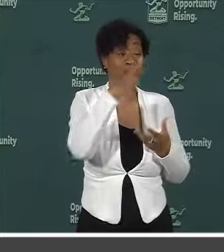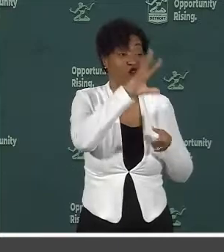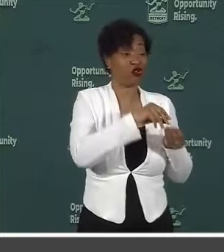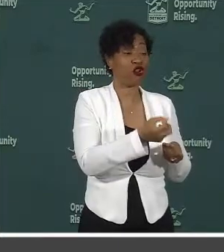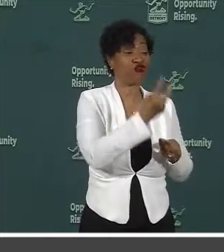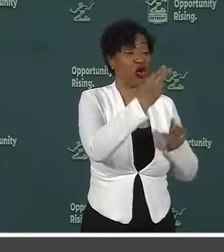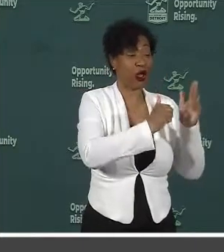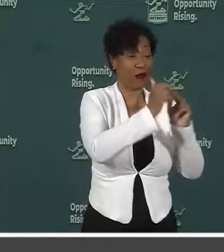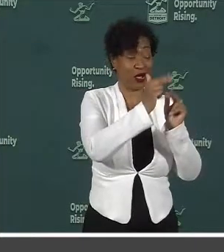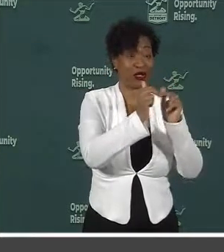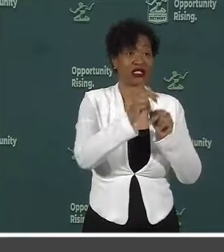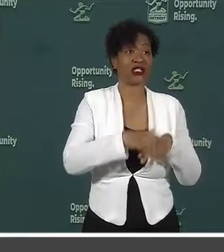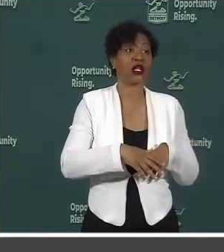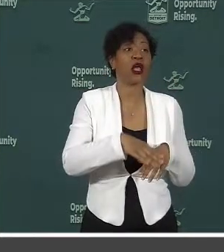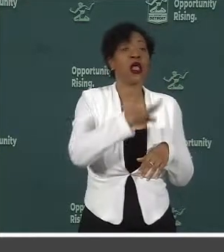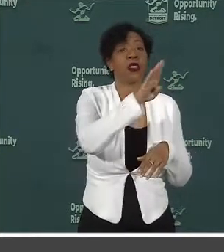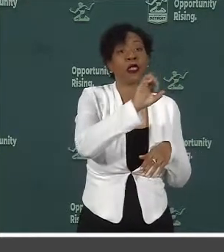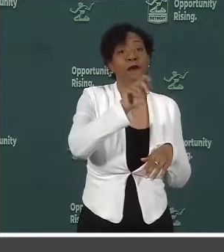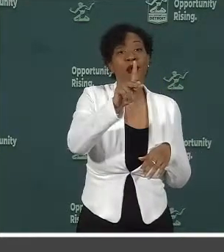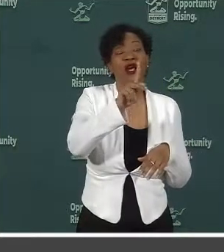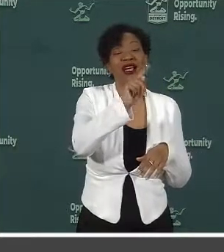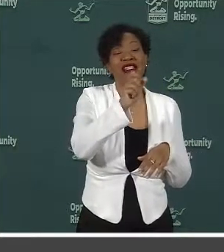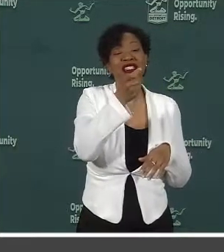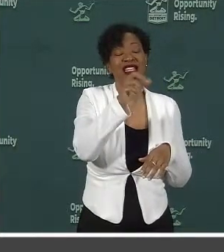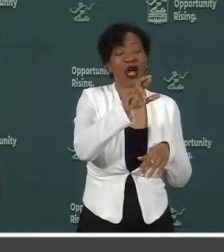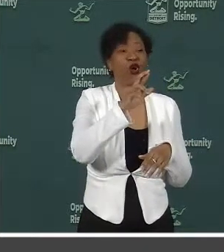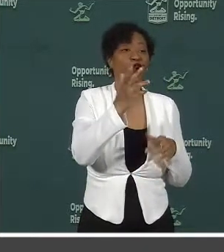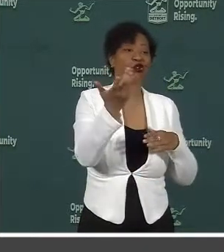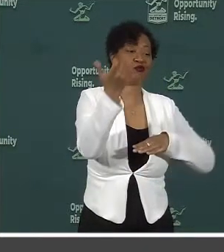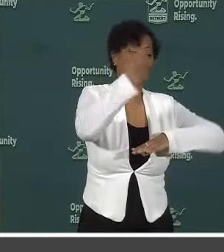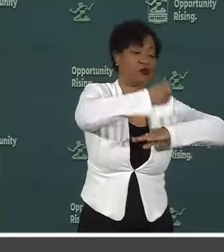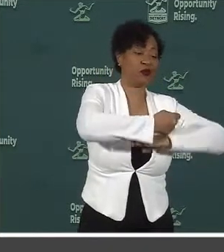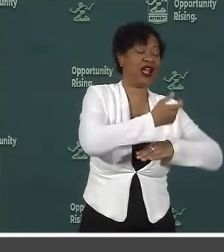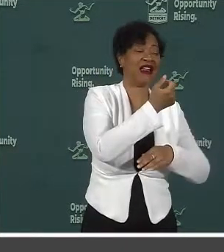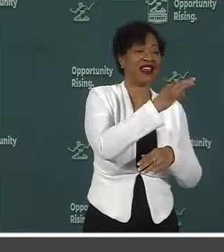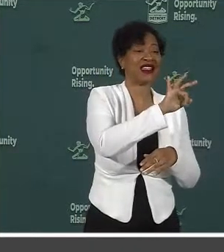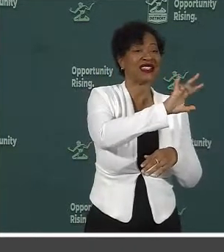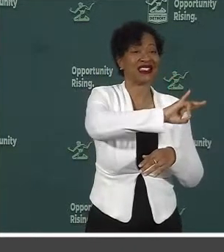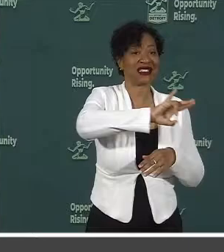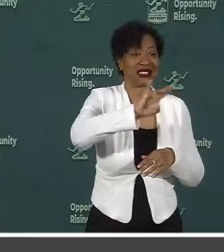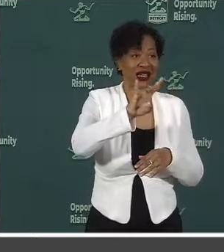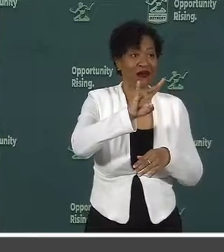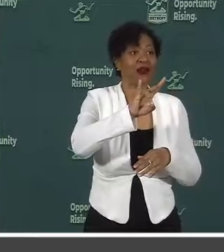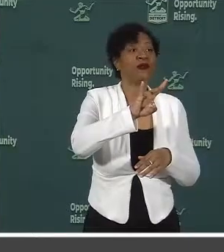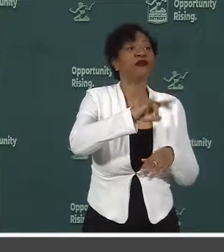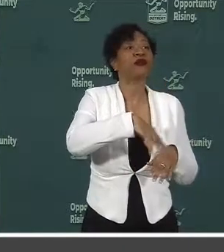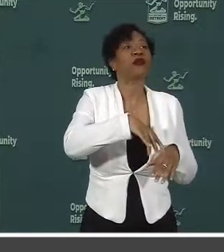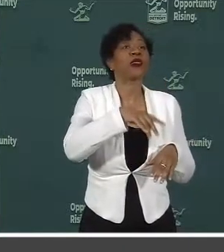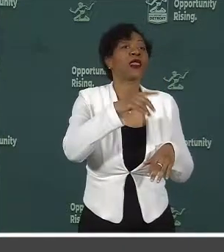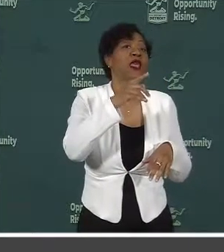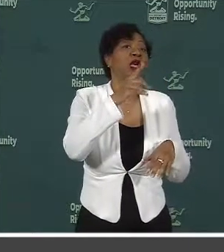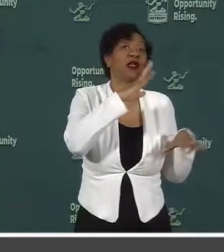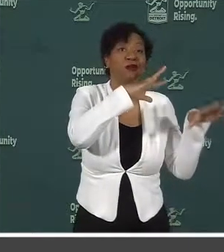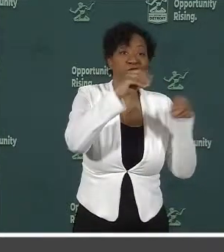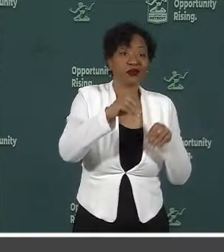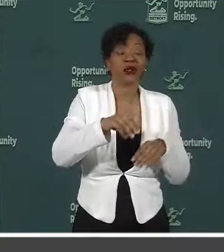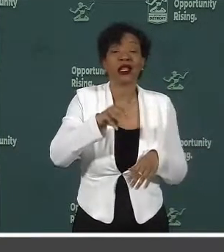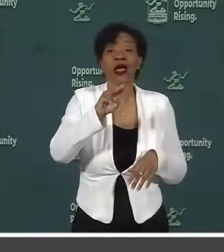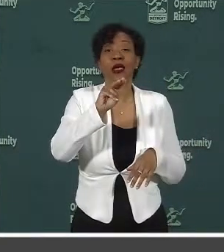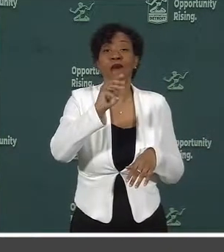THE BOOK TOWER WAS CLOSED IN NINETEEN NINETY SEVEN WHEN THEY TURNED THE POWER OFF FOR UNPAID BILLS THE METROPOLITAN OFFICE BUILDING BEEN ABANDONED